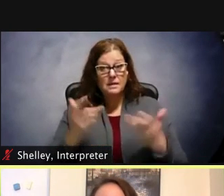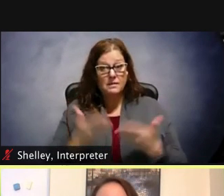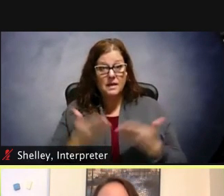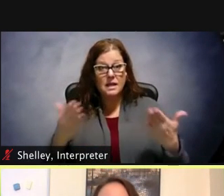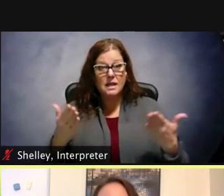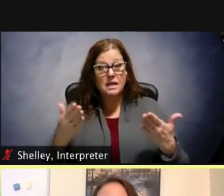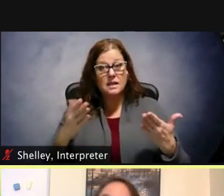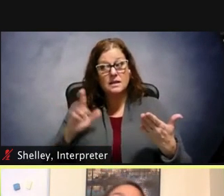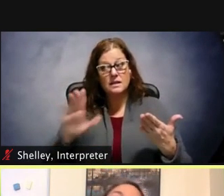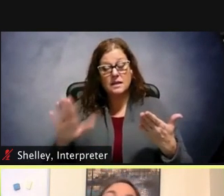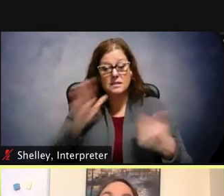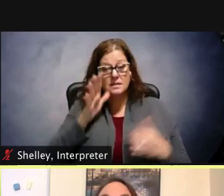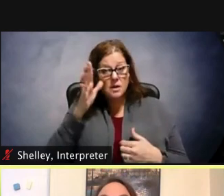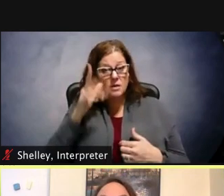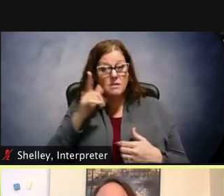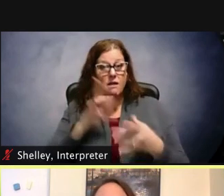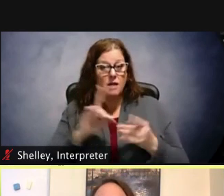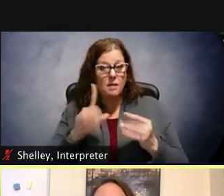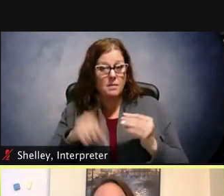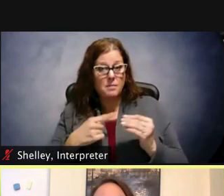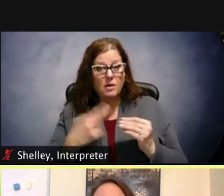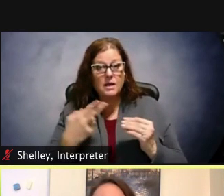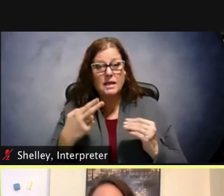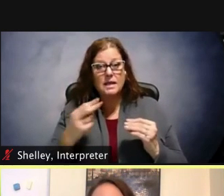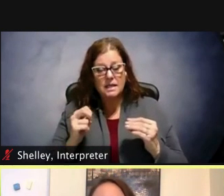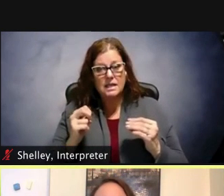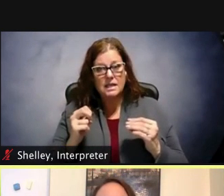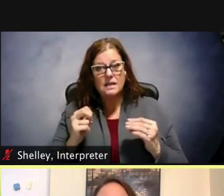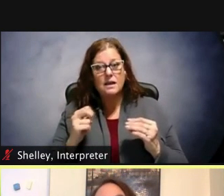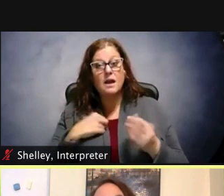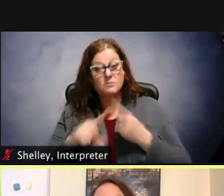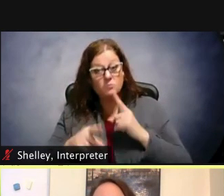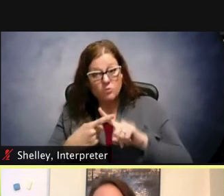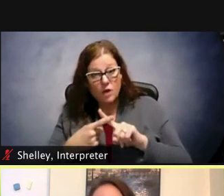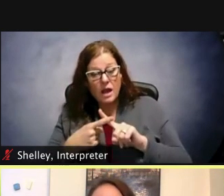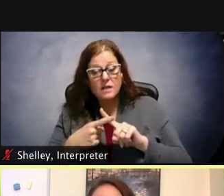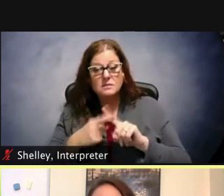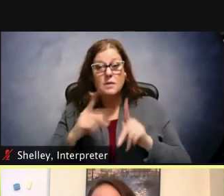parents did comment on was that he has friends. He comes home and he talks about the friends that